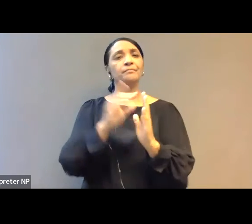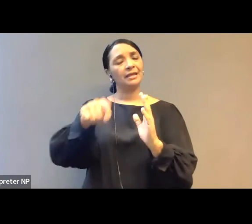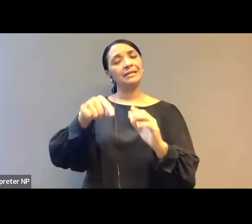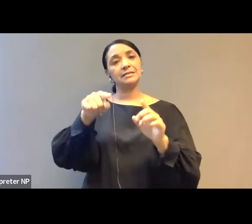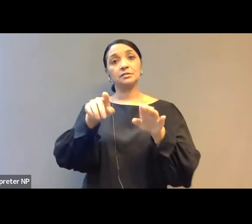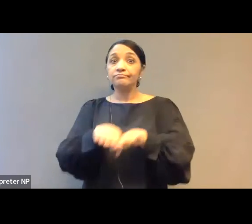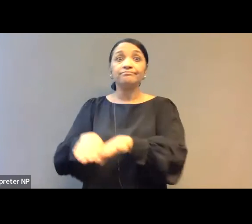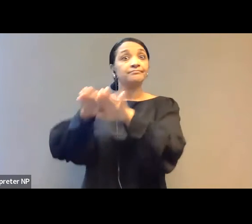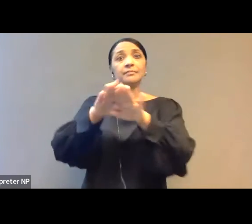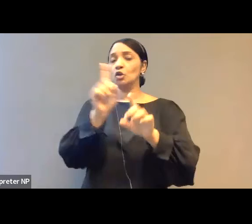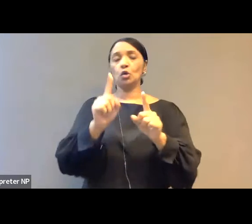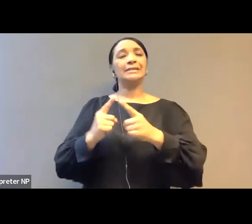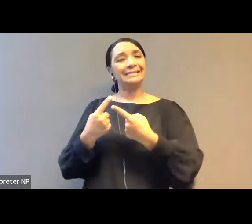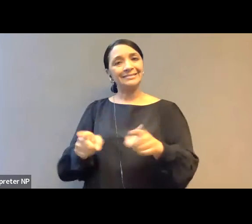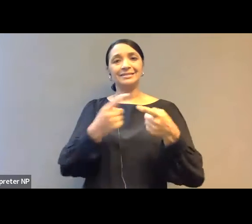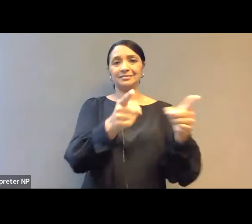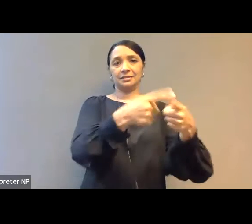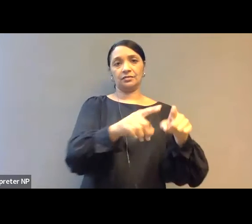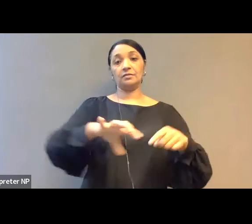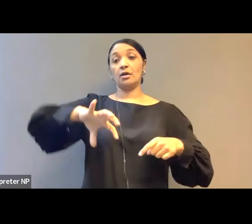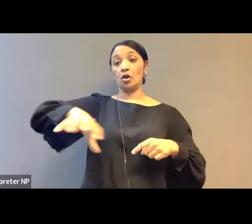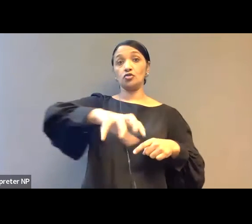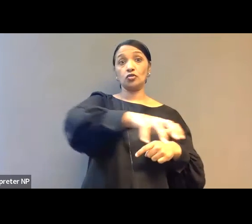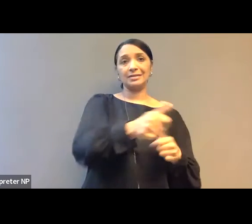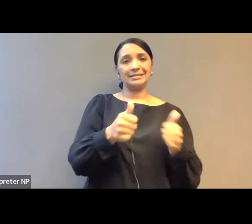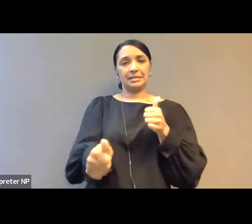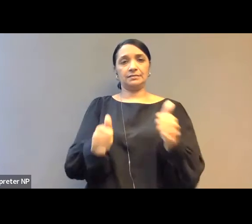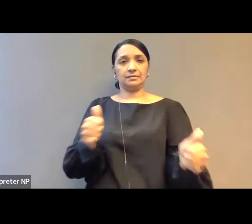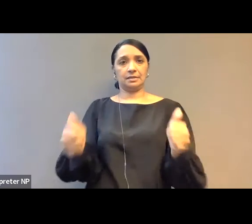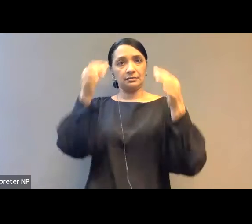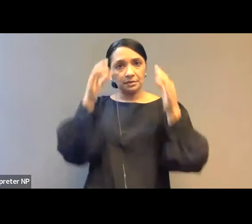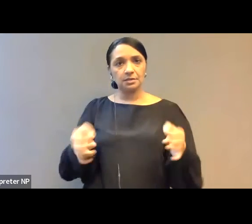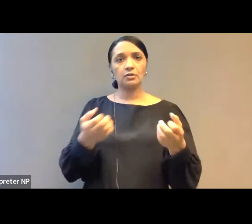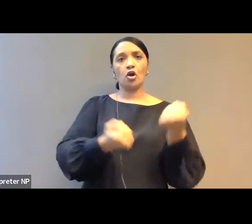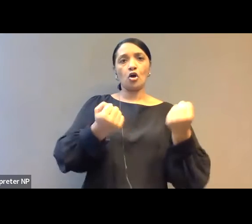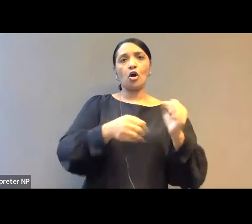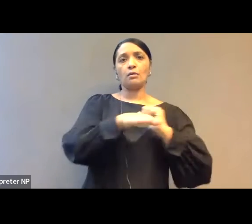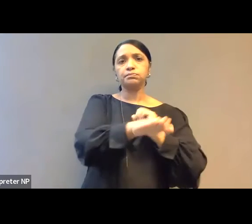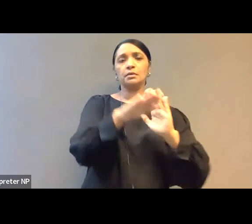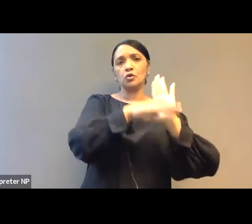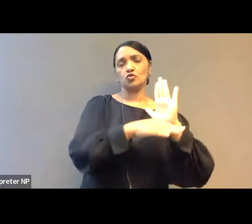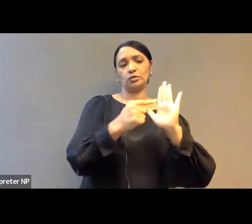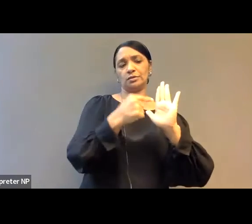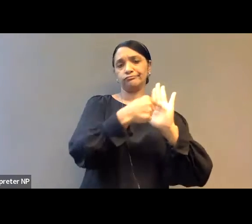they will remain a competence of the national governments. With a bit of this in mind,